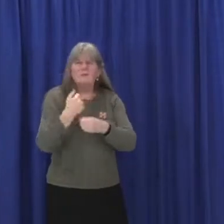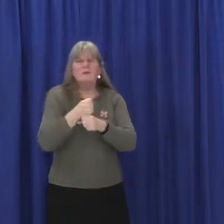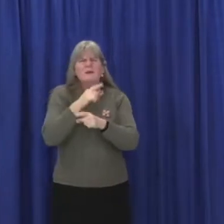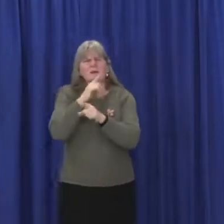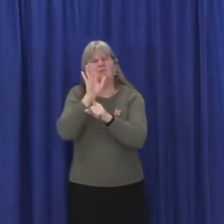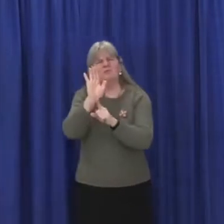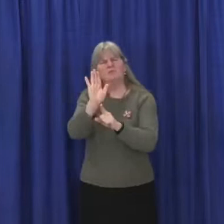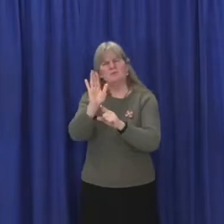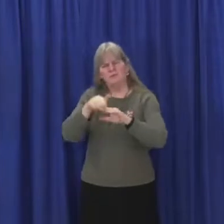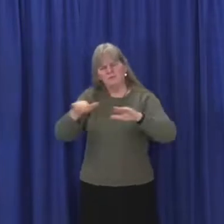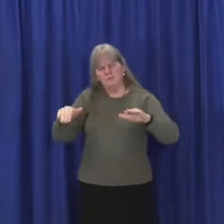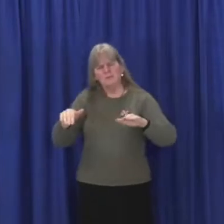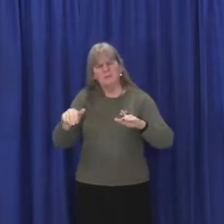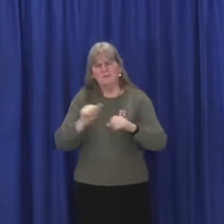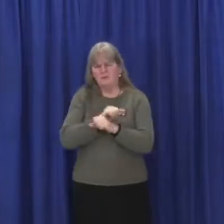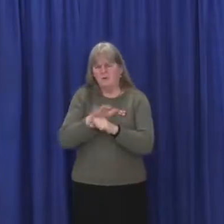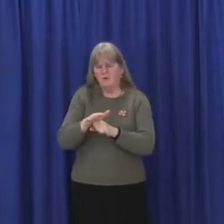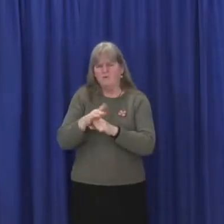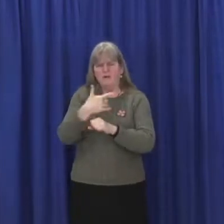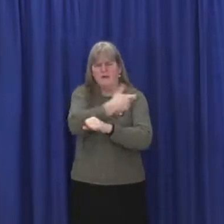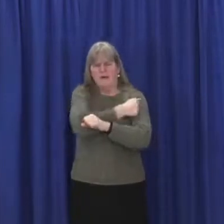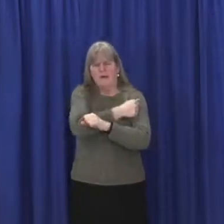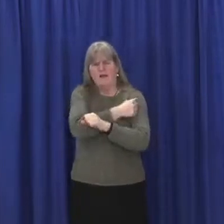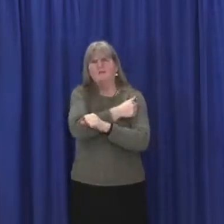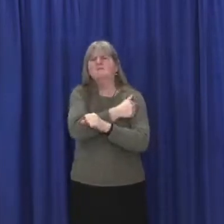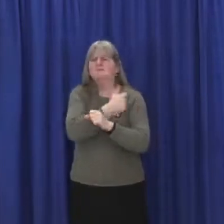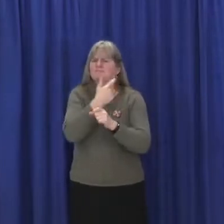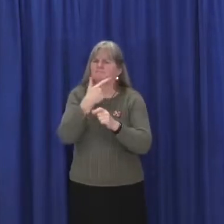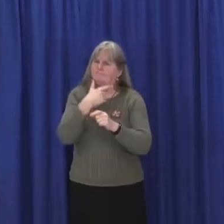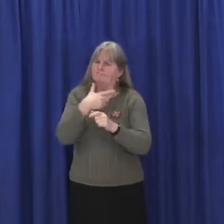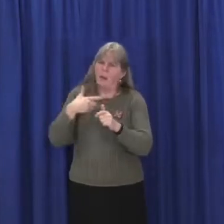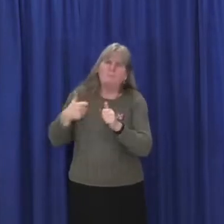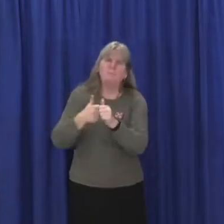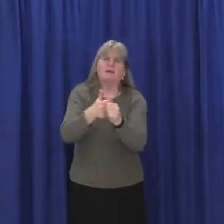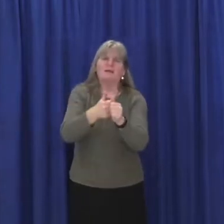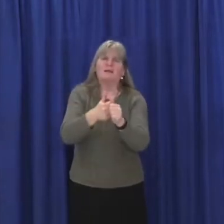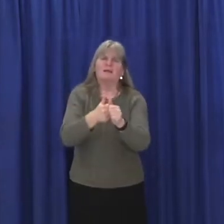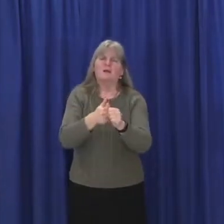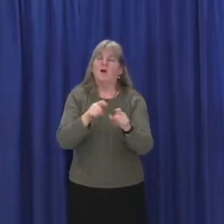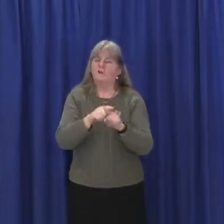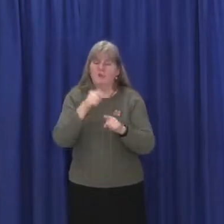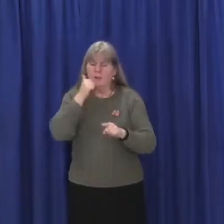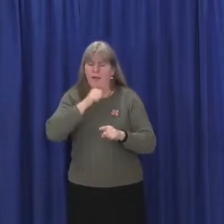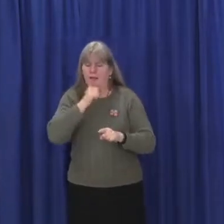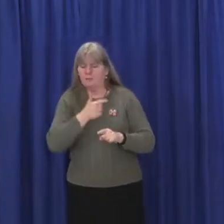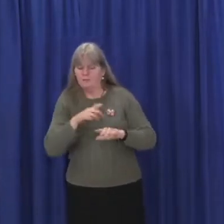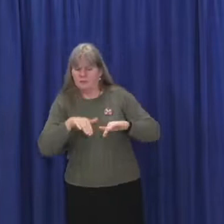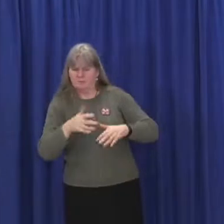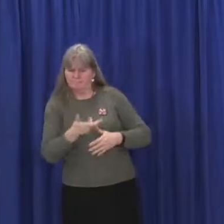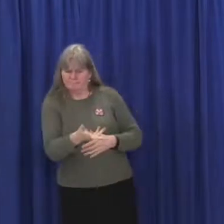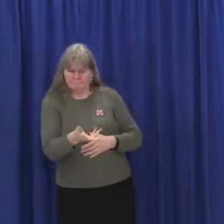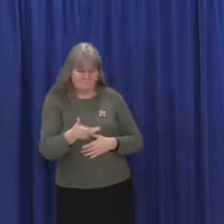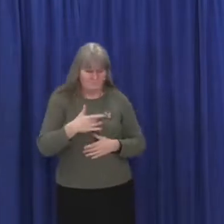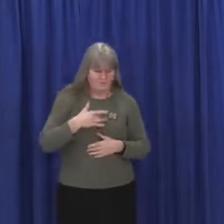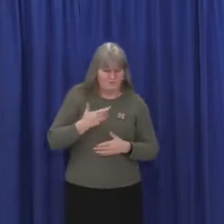child's COVID-19 vaccines are up to date and talk to your child every day to see if they have any new or worsening